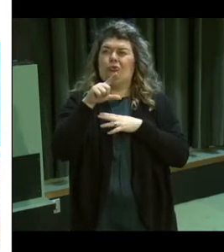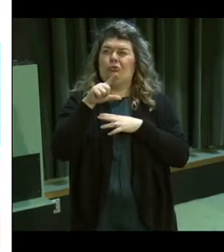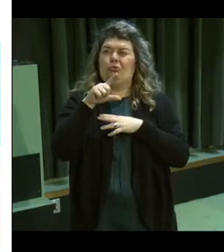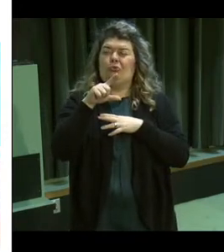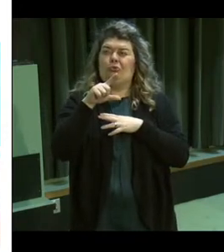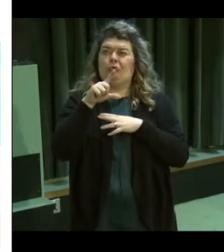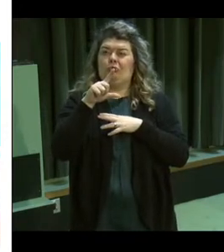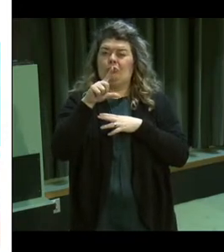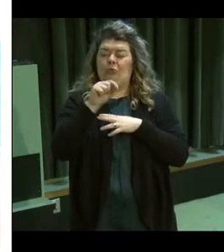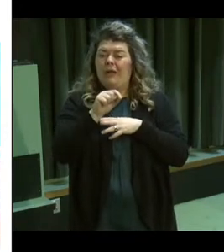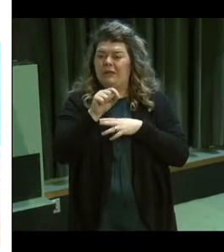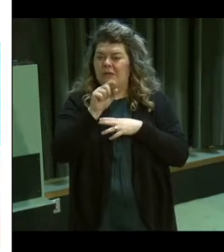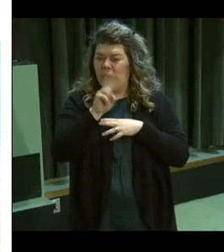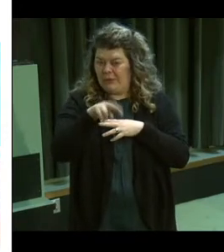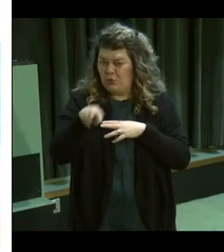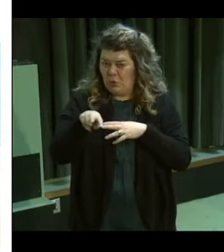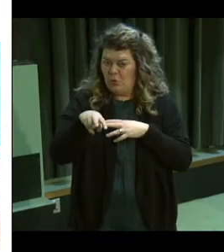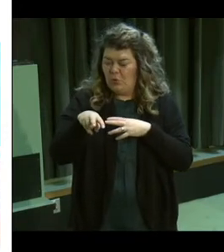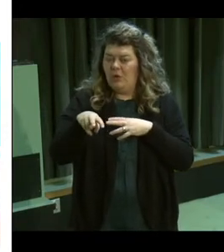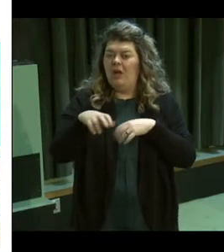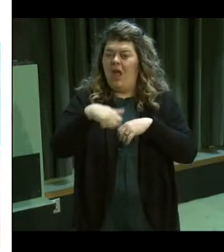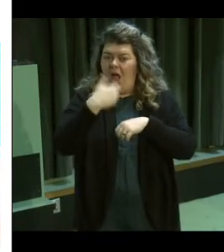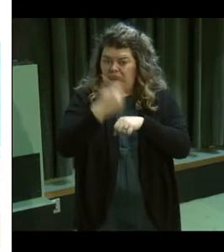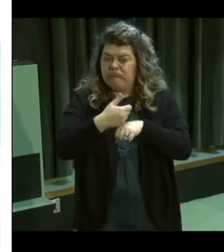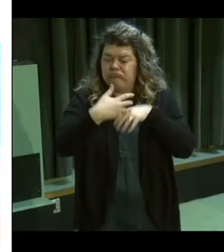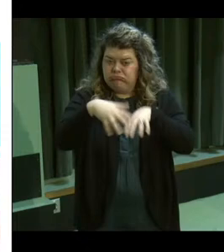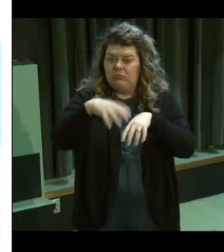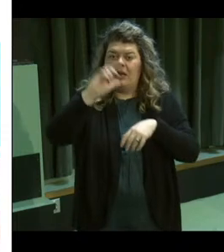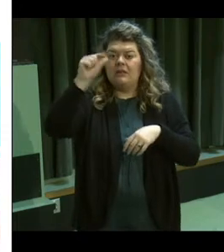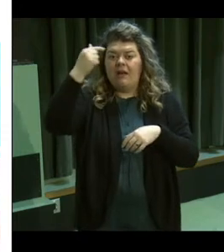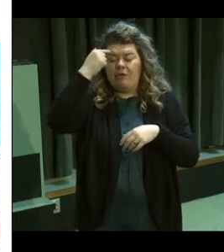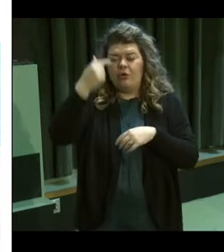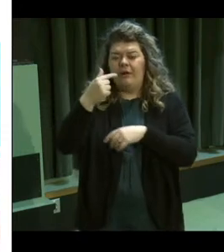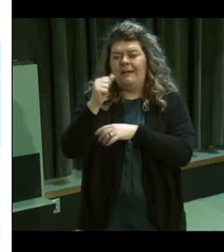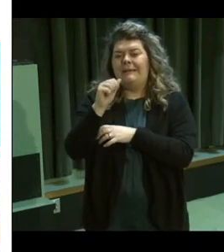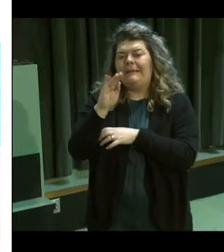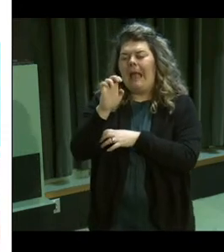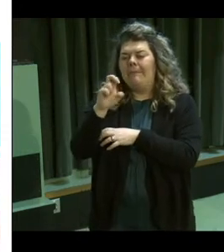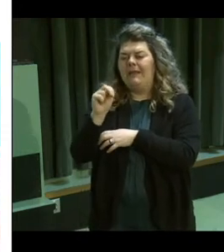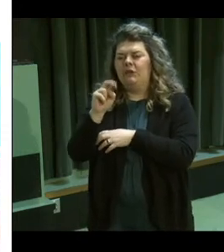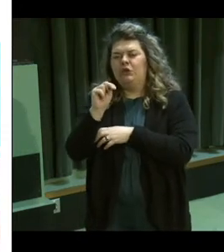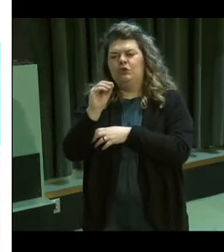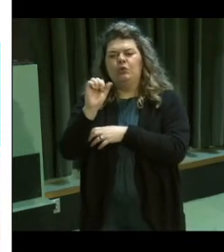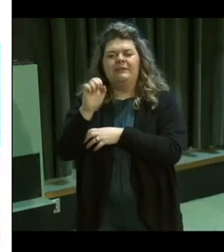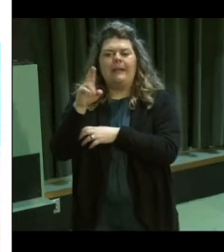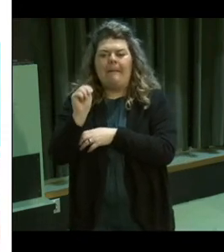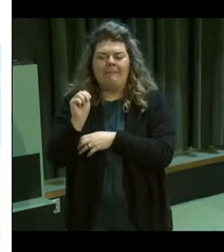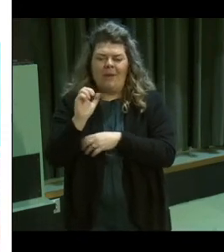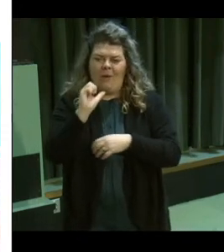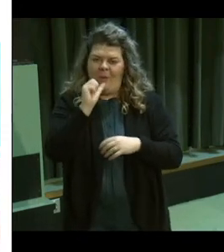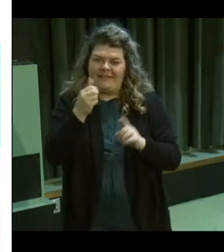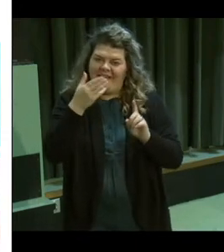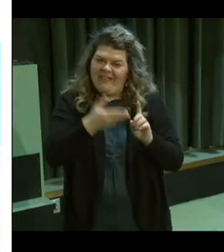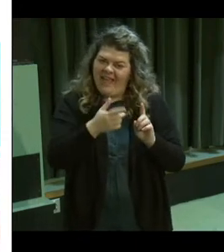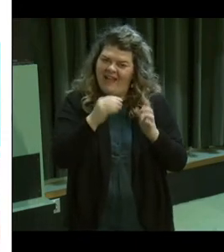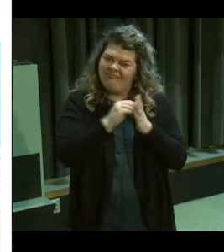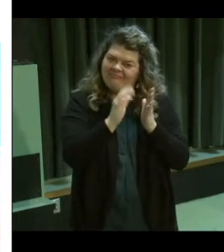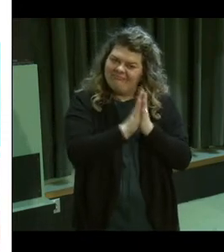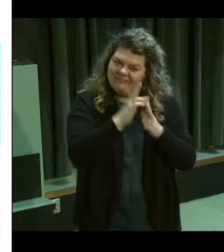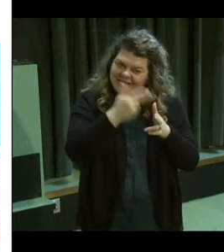2022, governance for Gavin